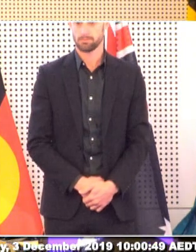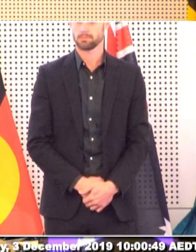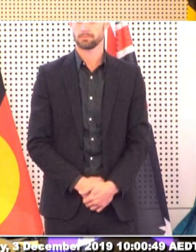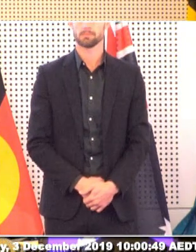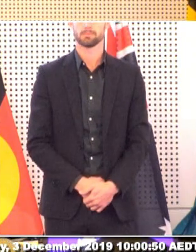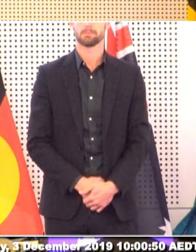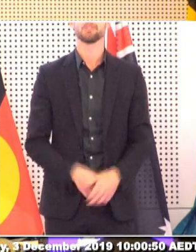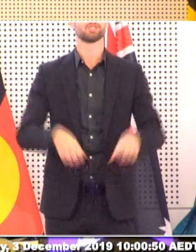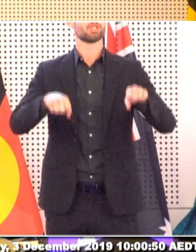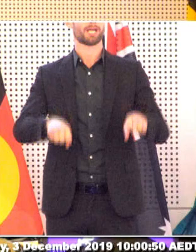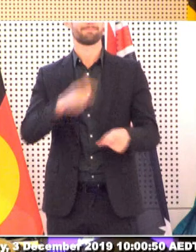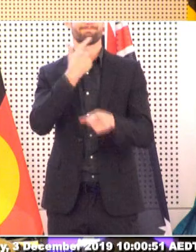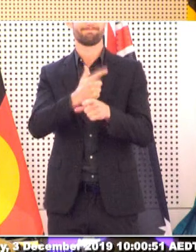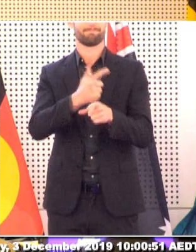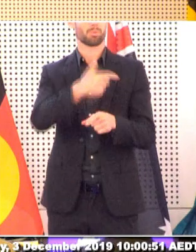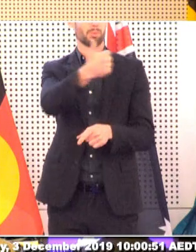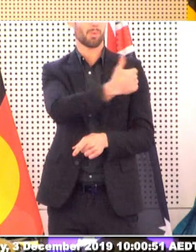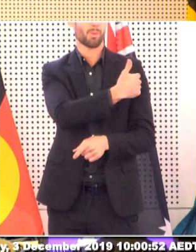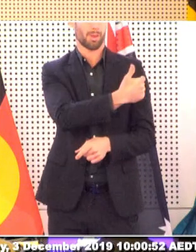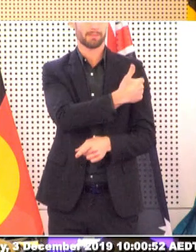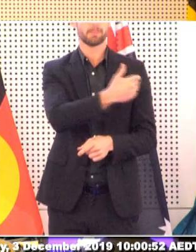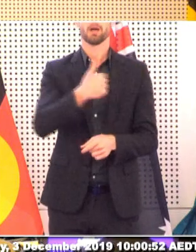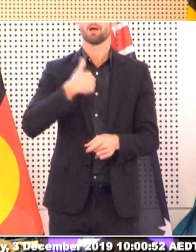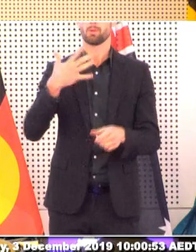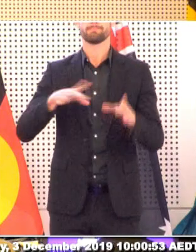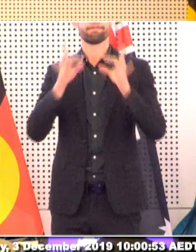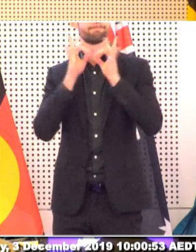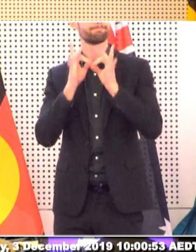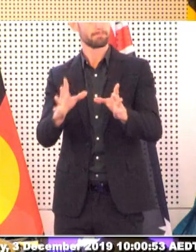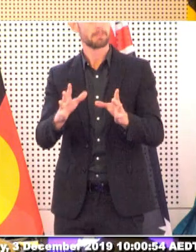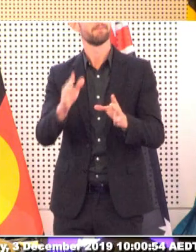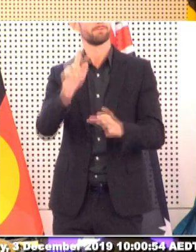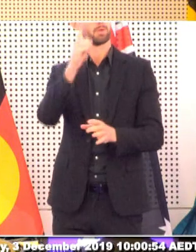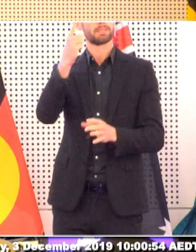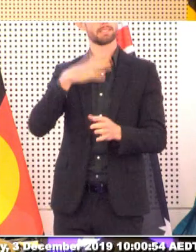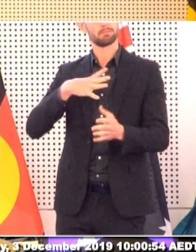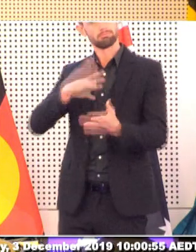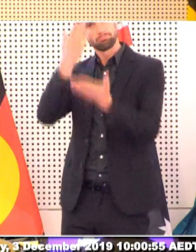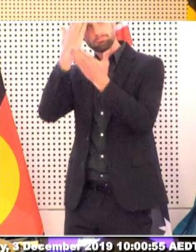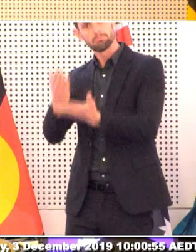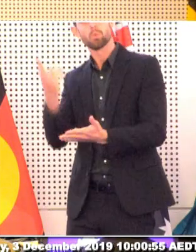Good morning, everybody. I commence by acknowledging 1the traditional custodians of the lands on which we meet